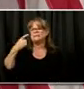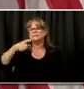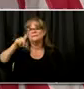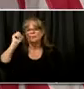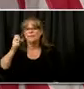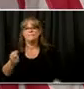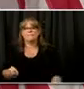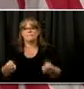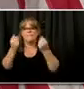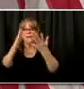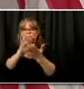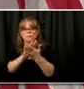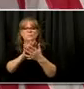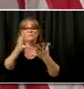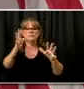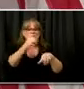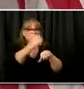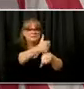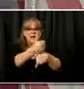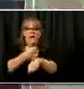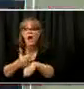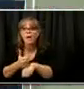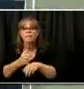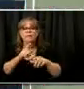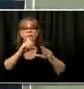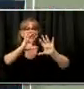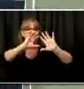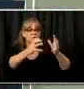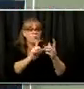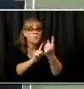were met and i'll turn it over to the commissioner to update you on what districts are doing to meet